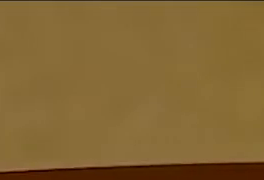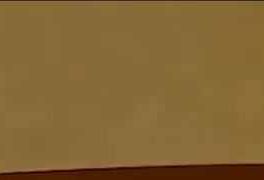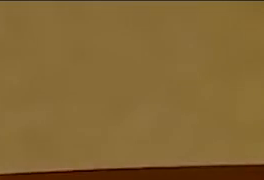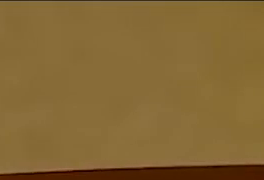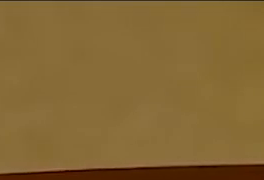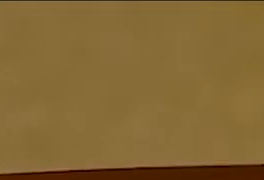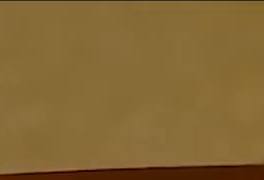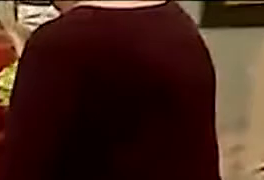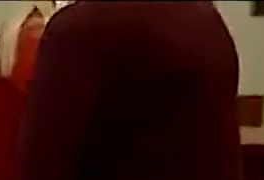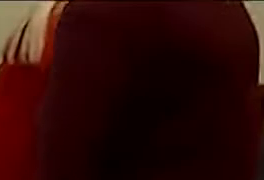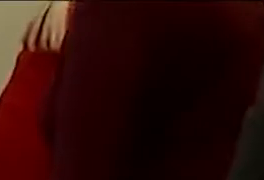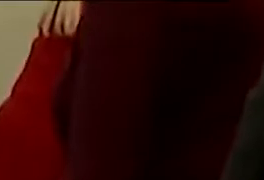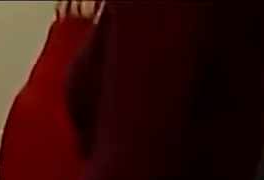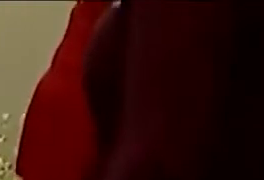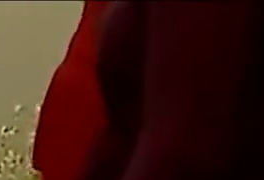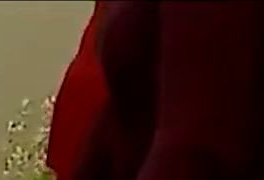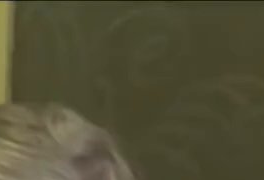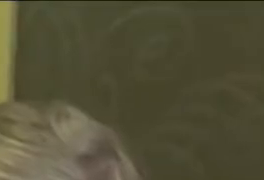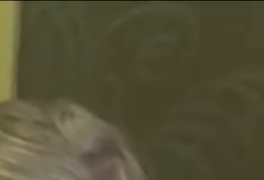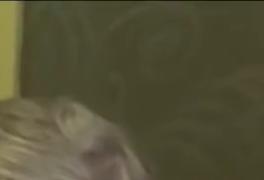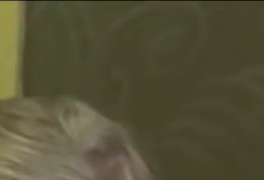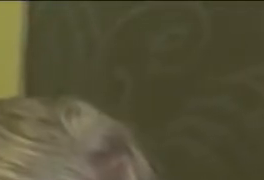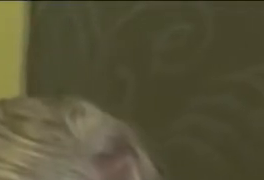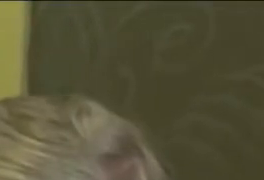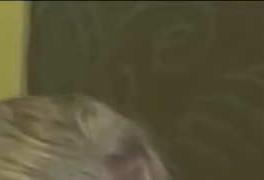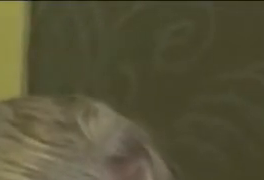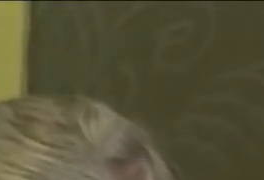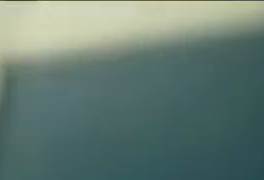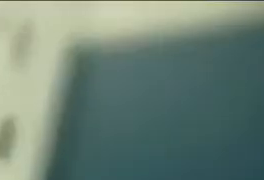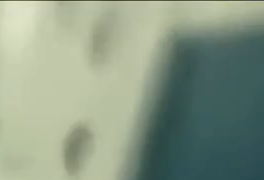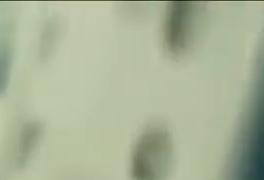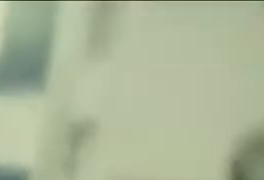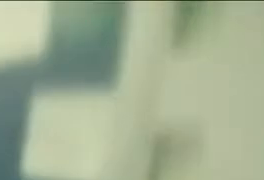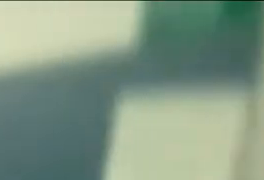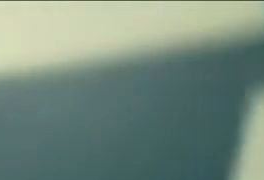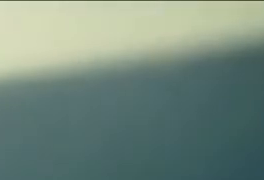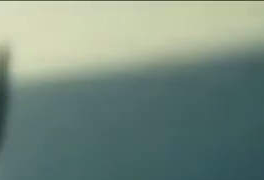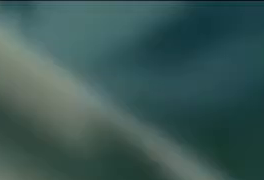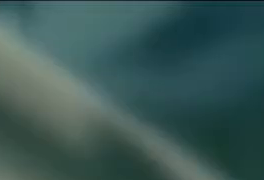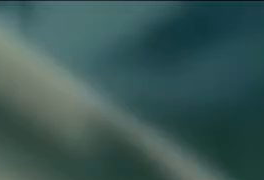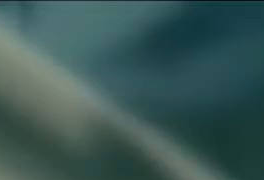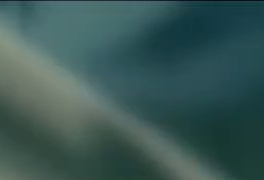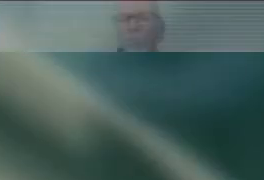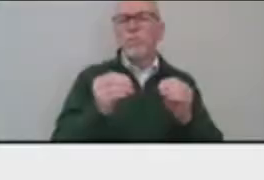tunnel that you talked about a couple weeks ago the next age group sent to be vaccinated or people 70 years old and older